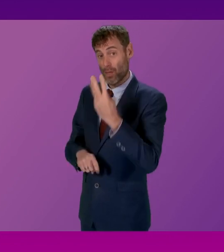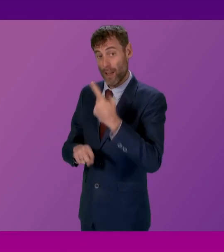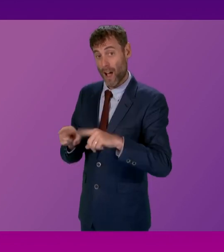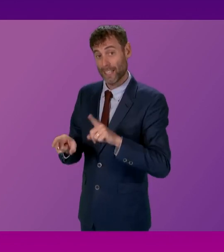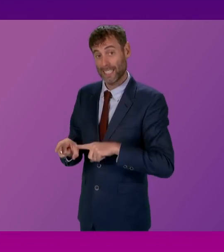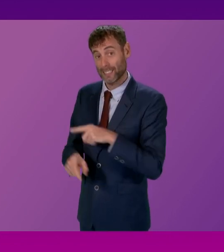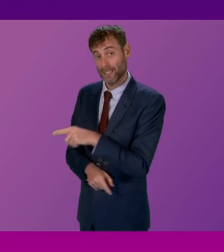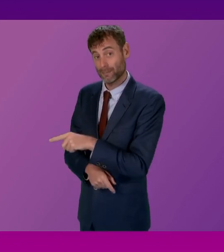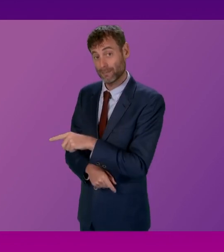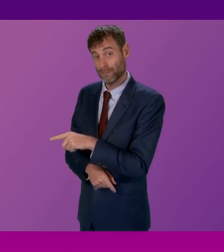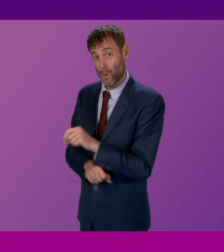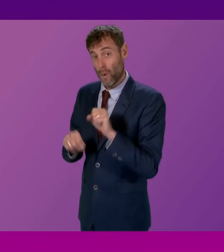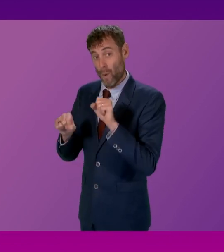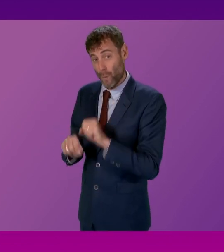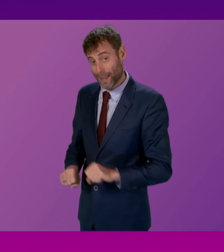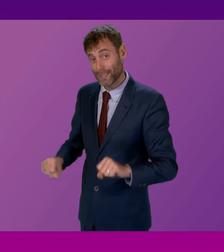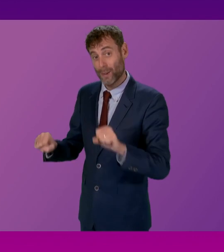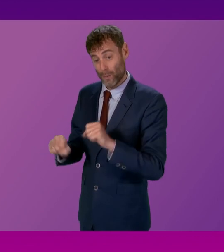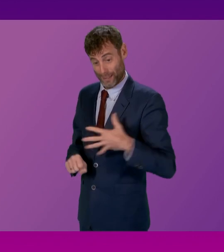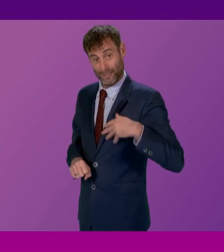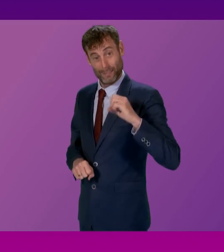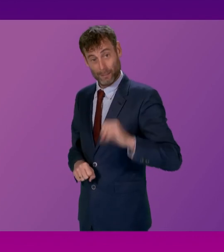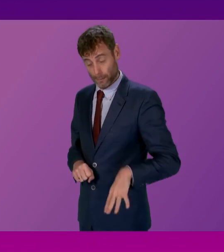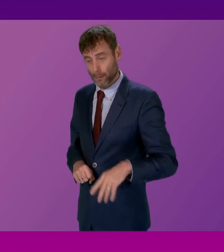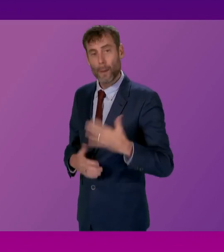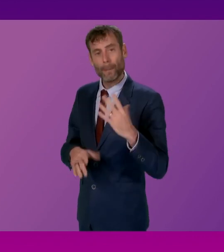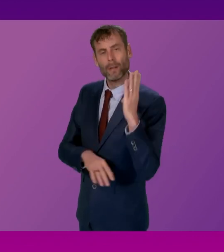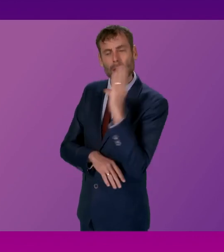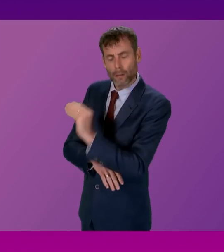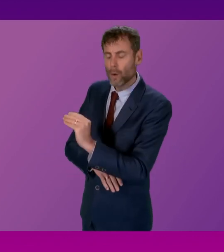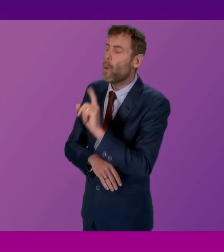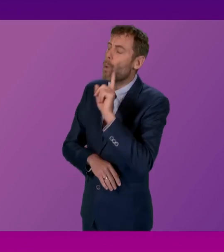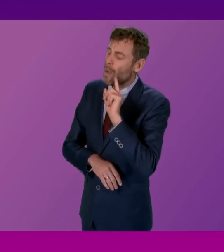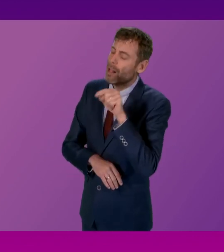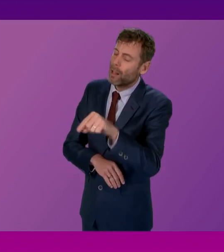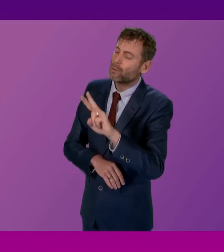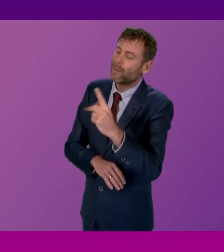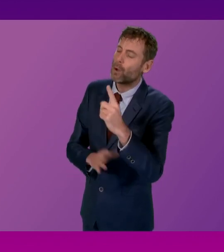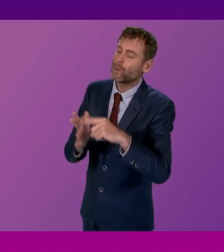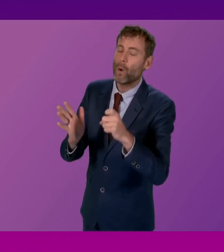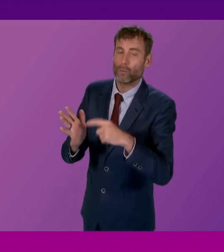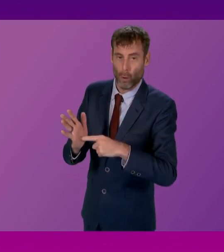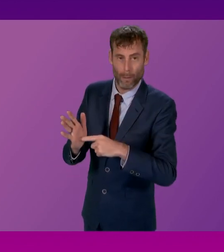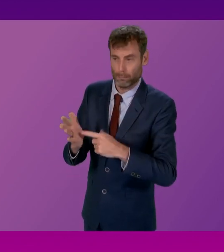since her mastectomy. She was told that she would have a date for her surgery by 21 October, but that date has